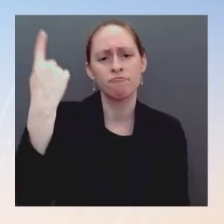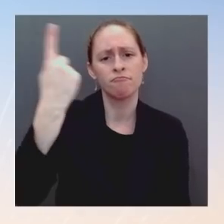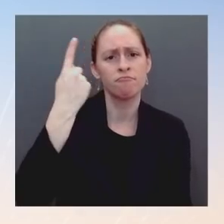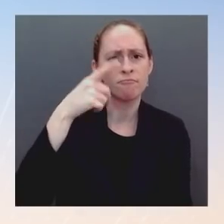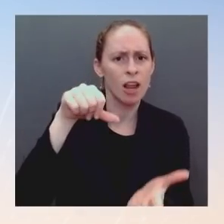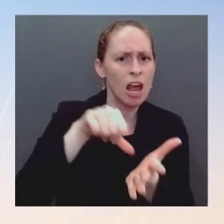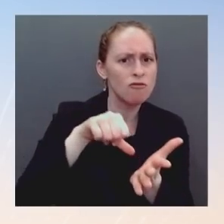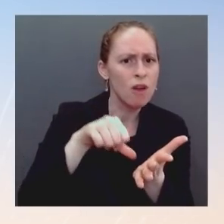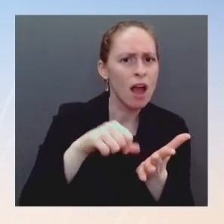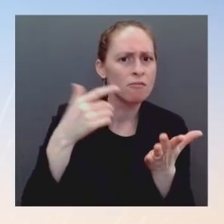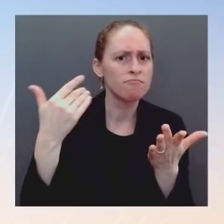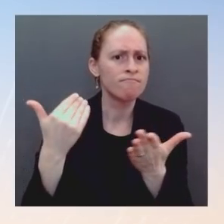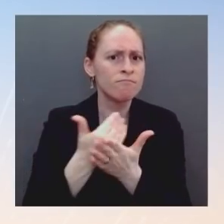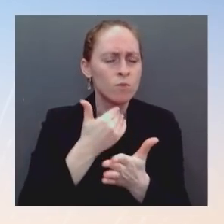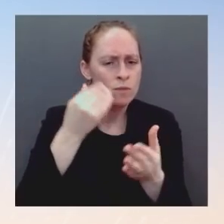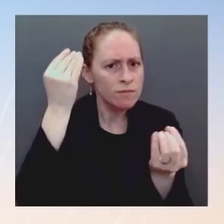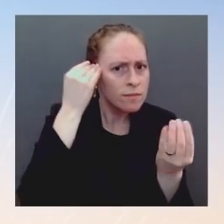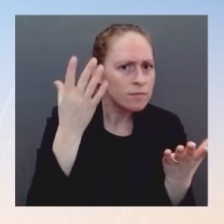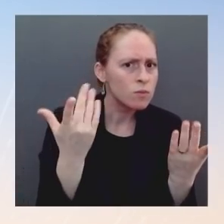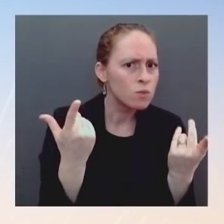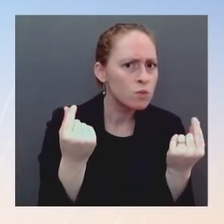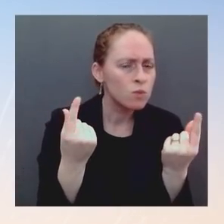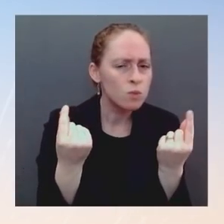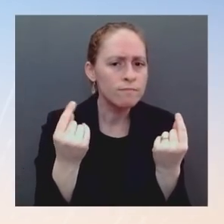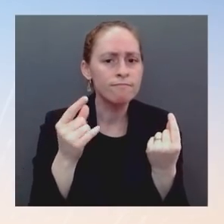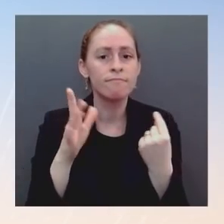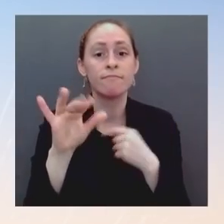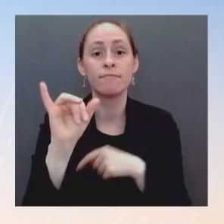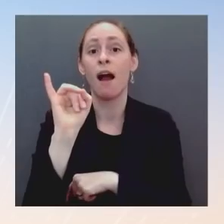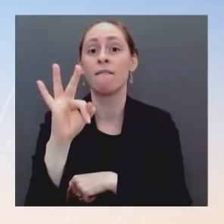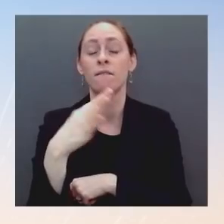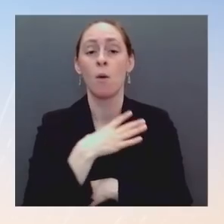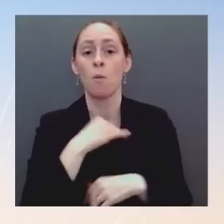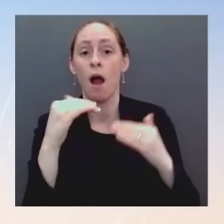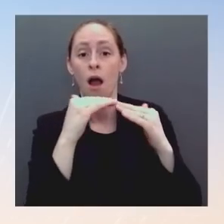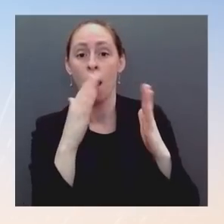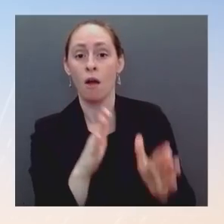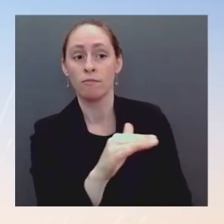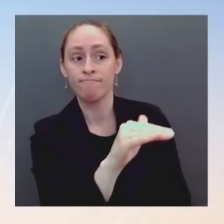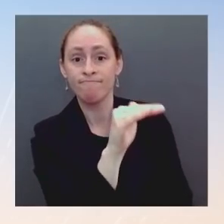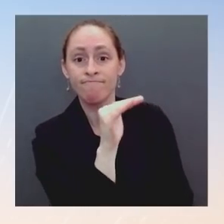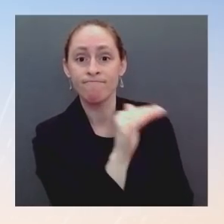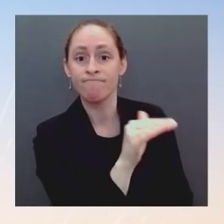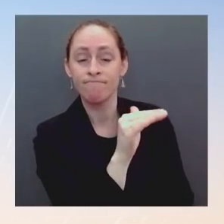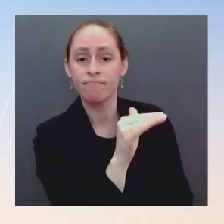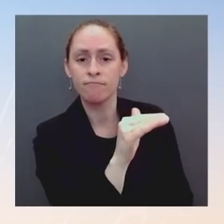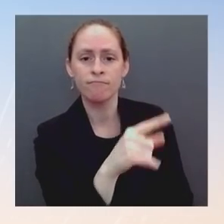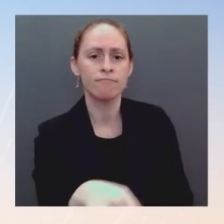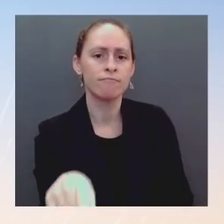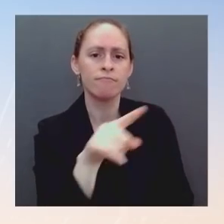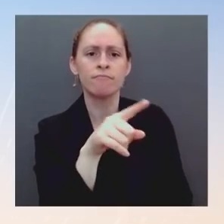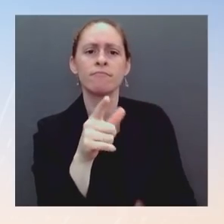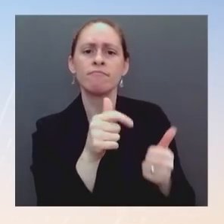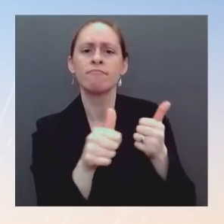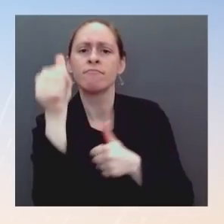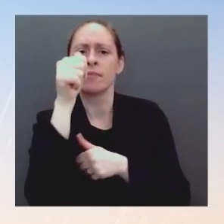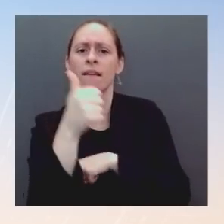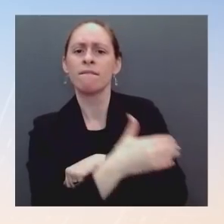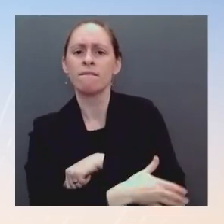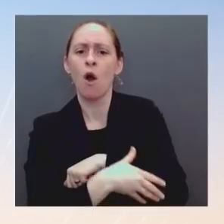since he was recently in Tehran? And I have another question. Ms. Psaki: Sure. Well, I would say: Obviously, there's a range of topics, as I think we briefed out to you --